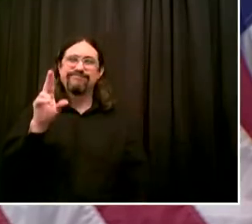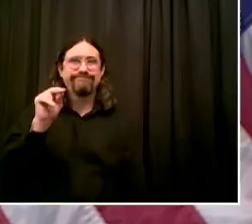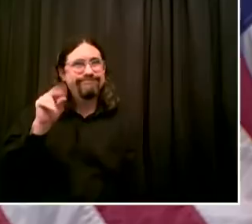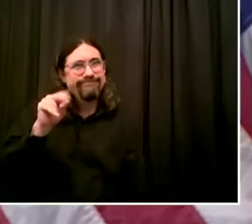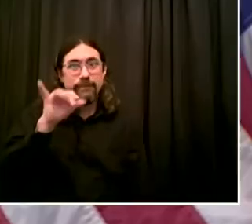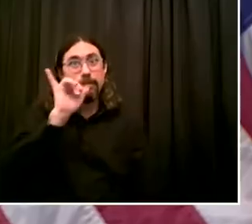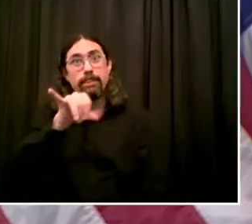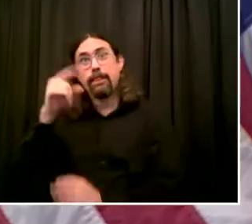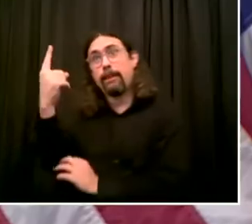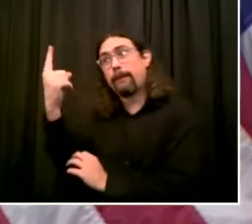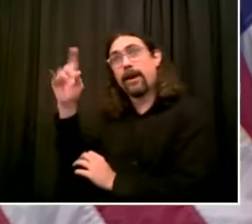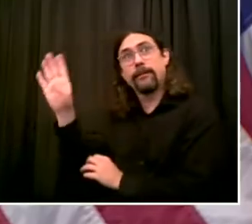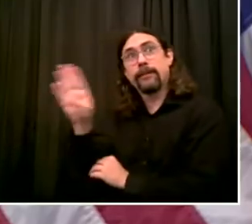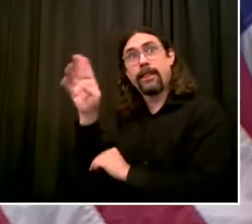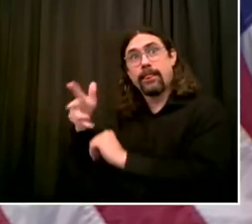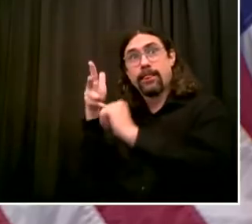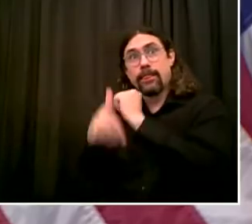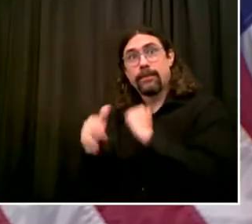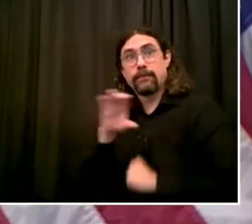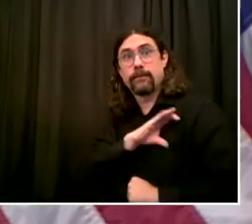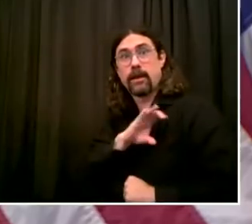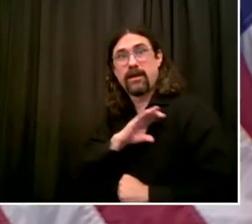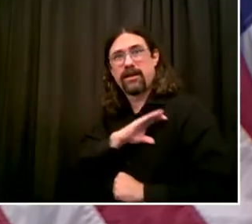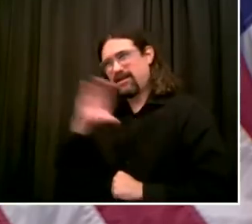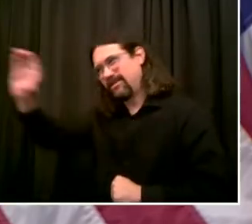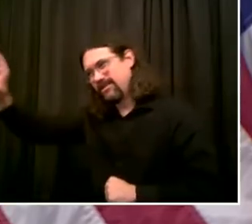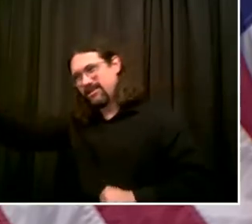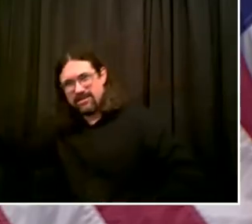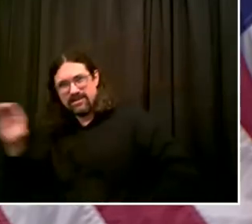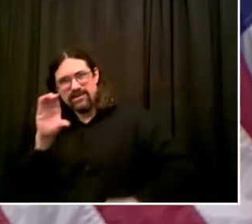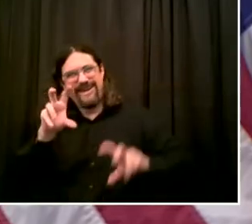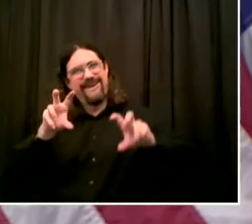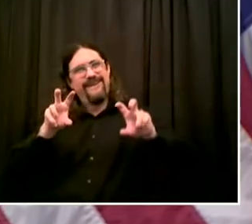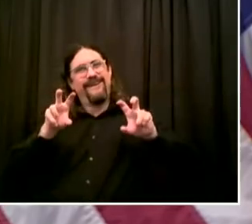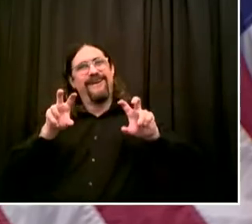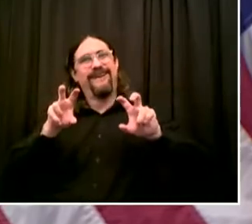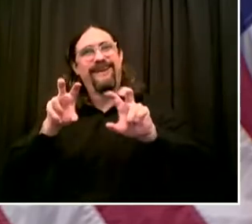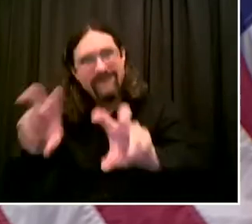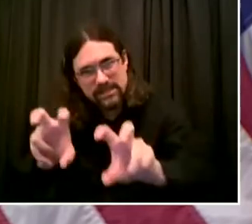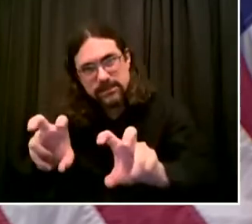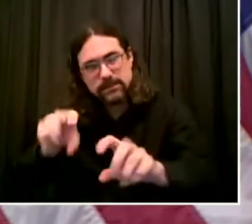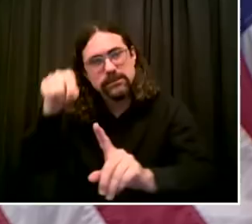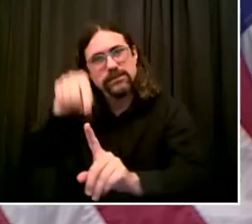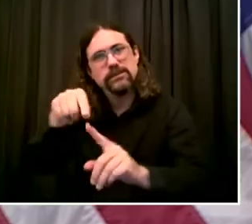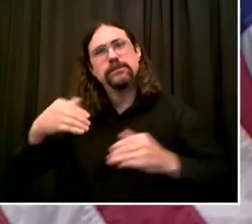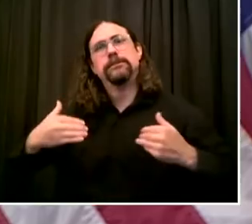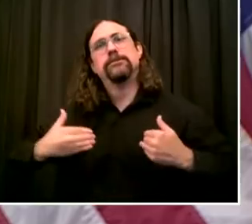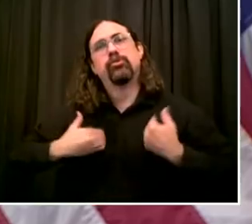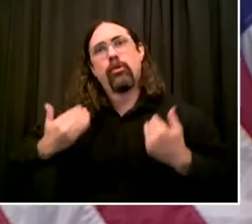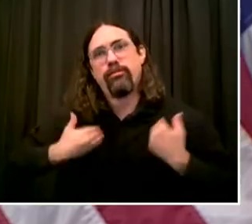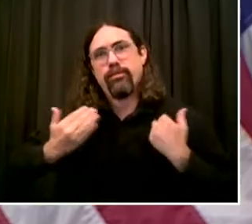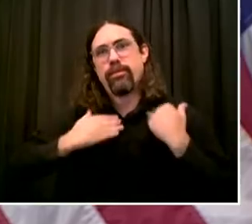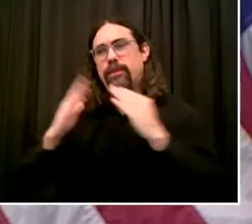IFSHT RESOURCES TO COMMUNITIES IN A WAY THAT WILL HELP ADDRSSE